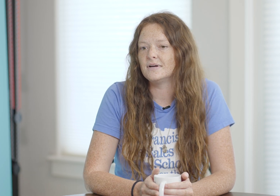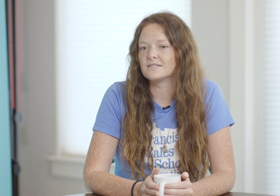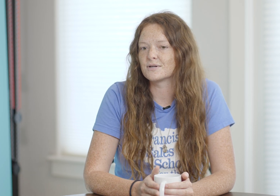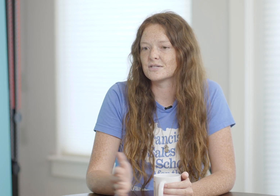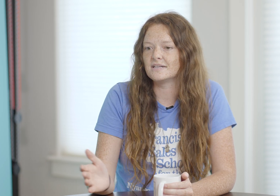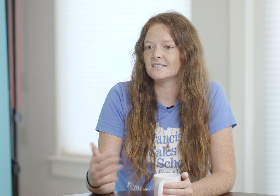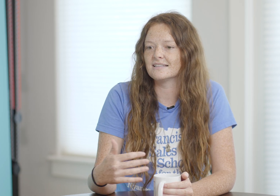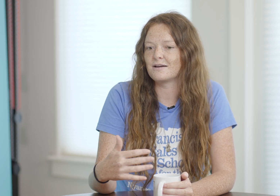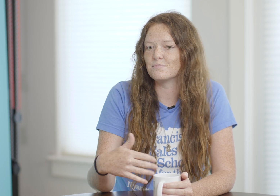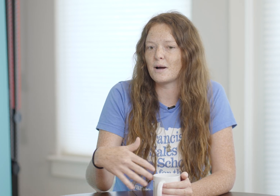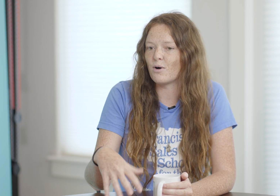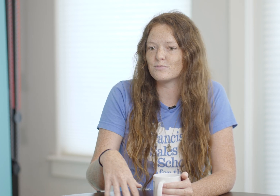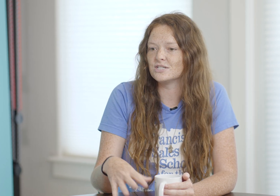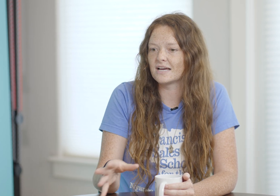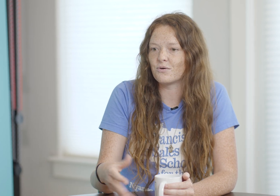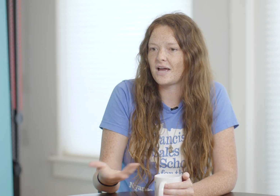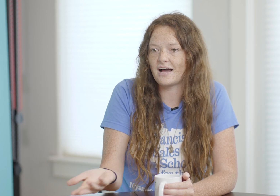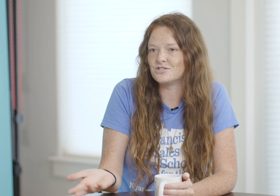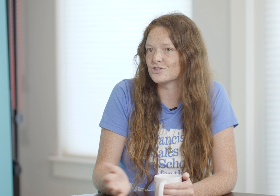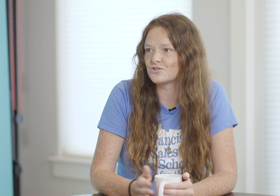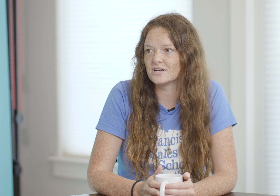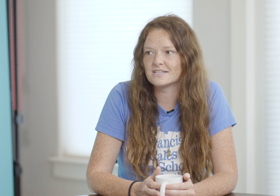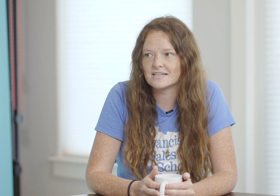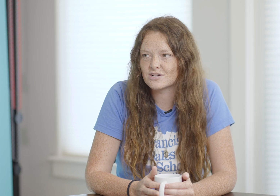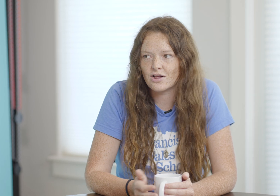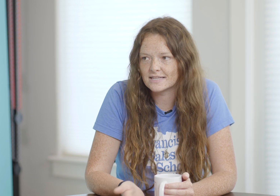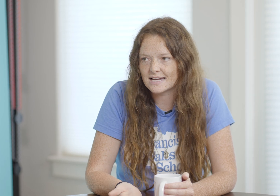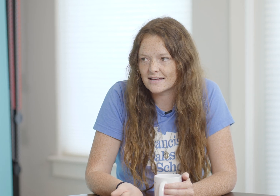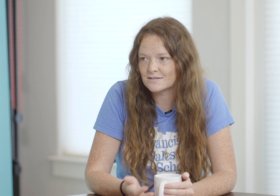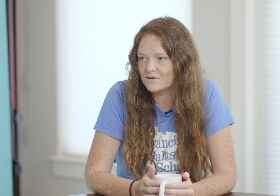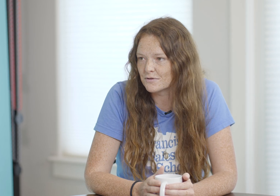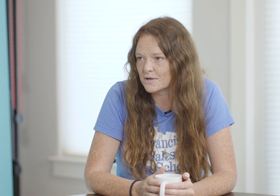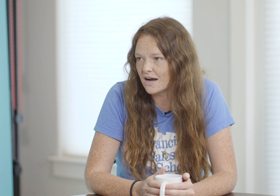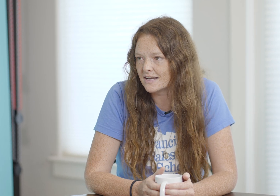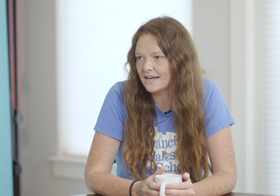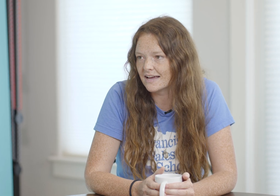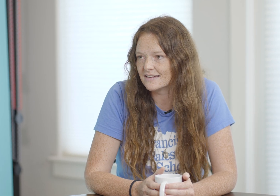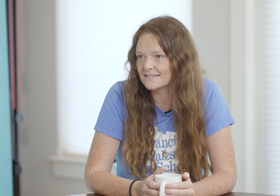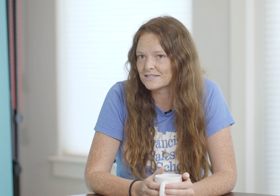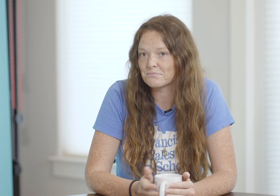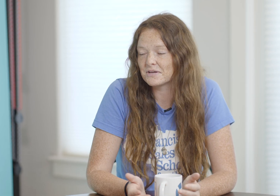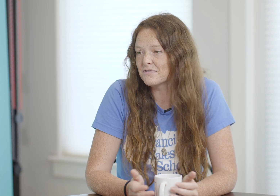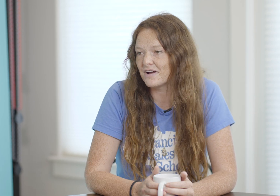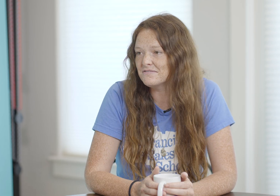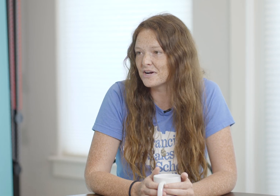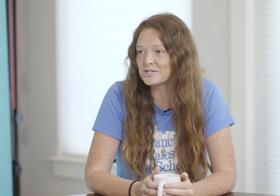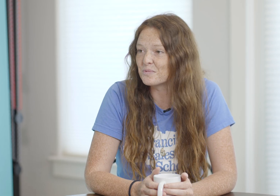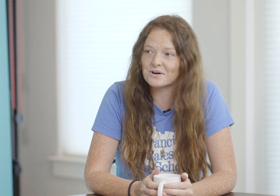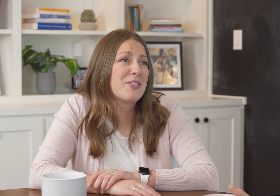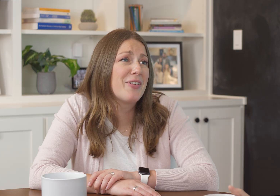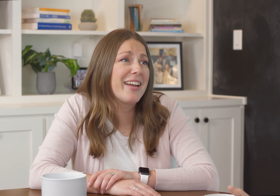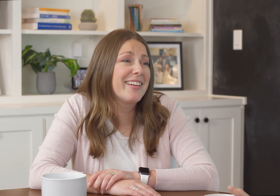Especially like my mom. She's like, okay, I just trust in this calling that has to be from God. And they were fine. Very supportive, right?